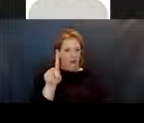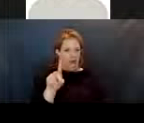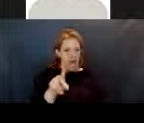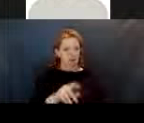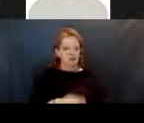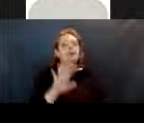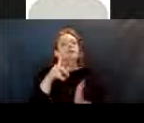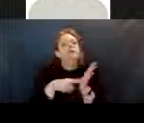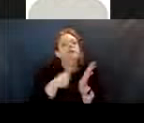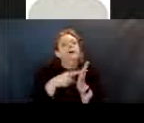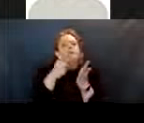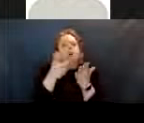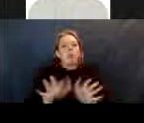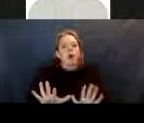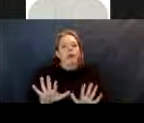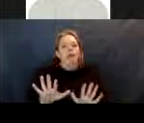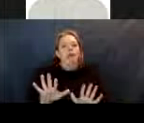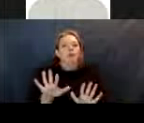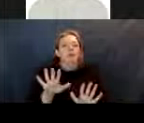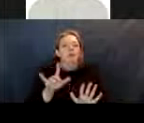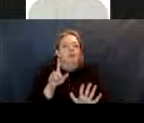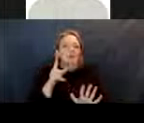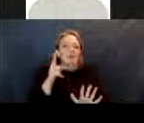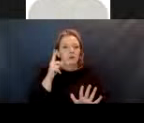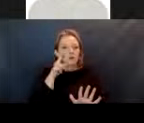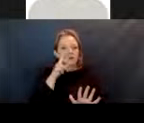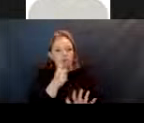you see things that you think you recognize, but you don't recognize.